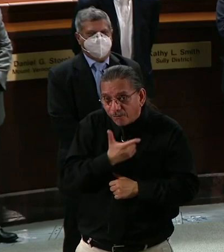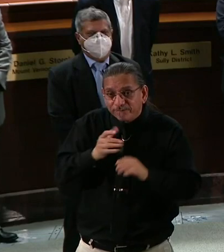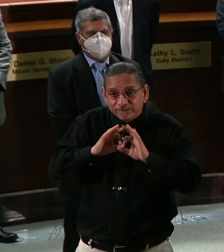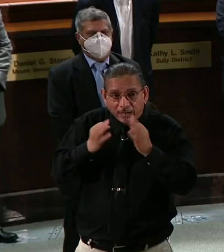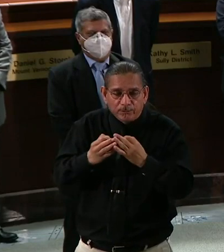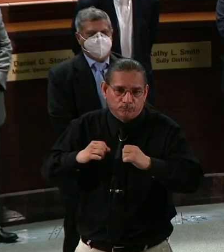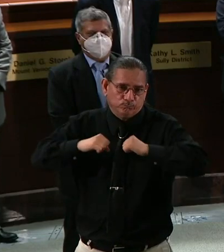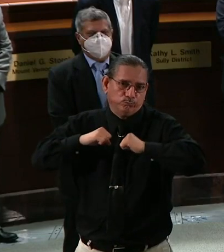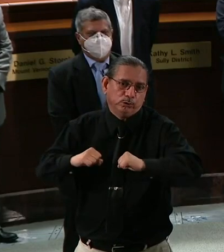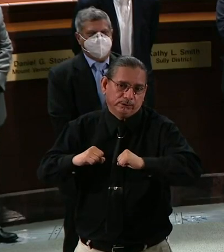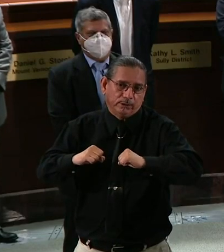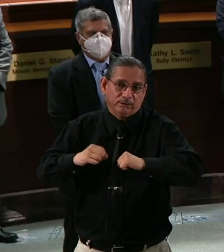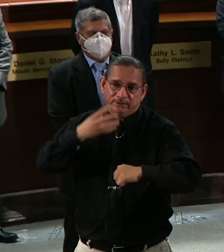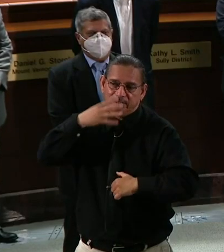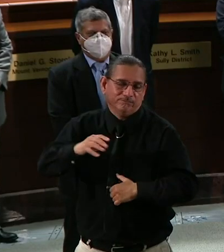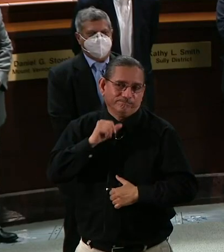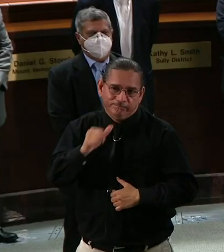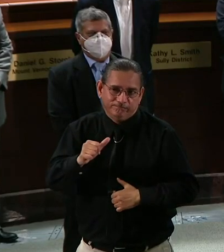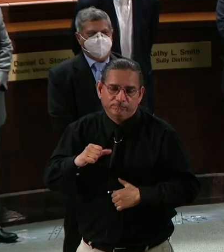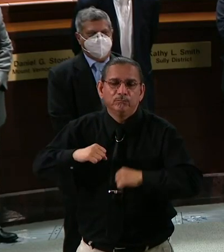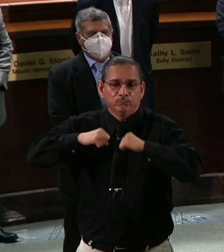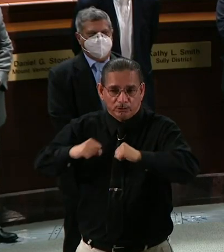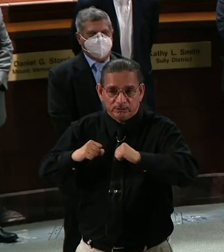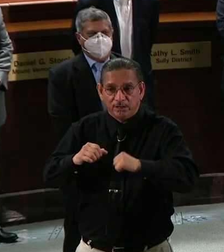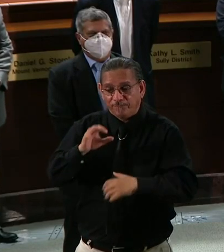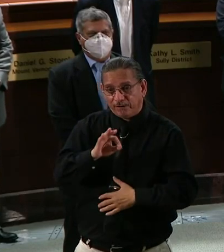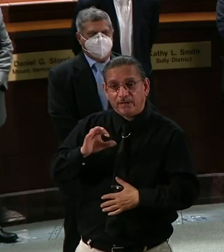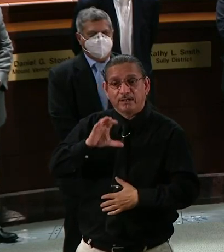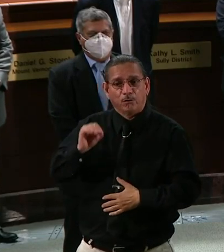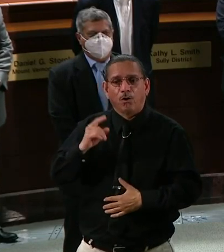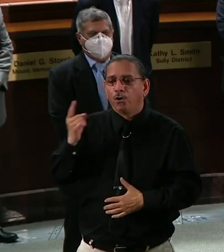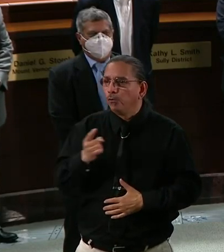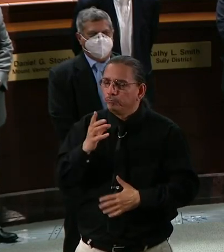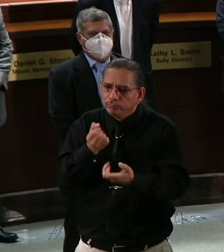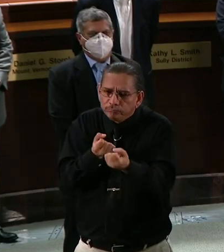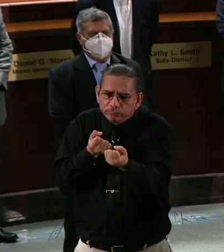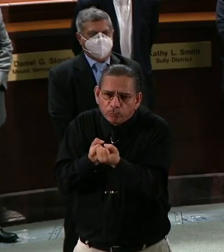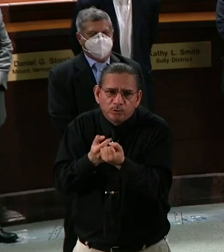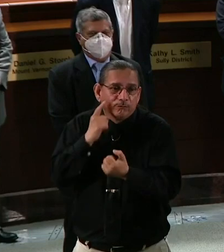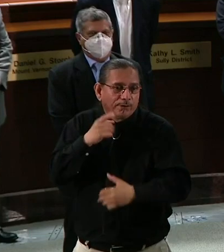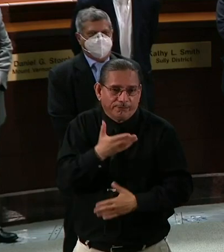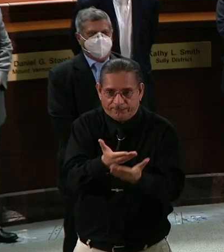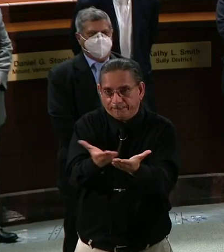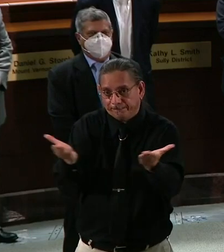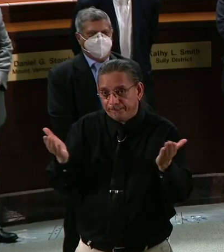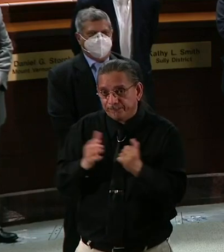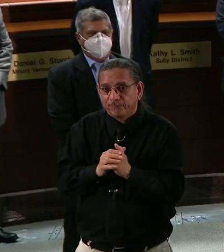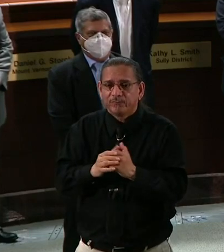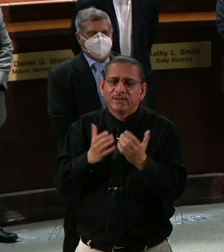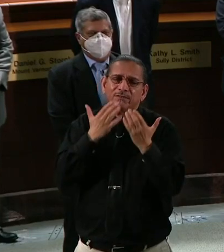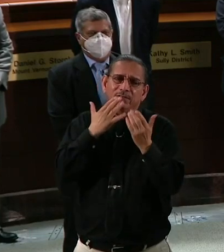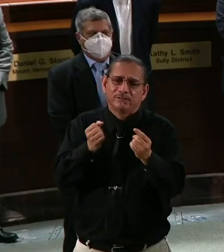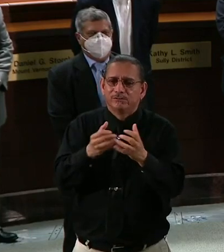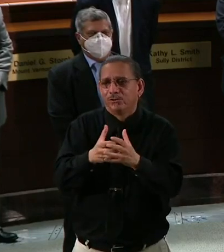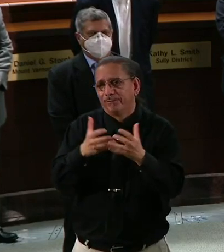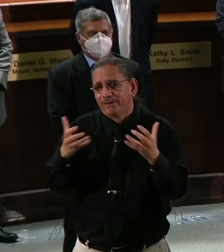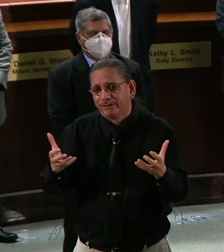FOOD OR ECONOMICAL. THEY CALLED. EVEN WITHOUT THE MONEY THAT.